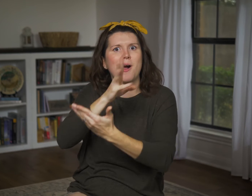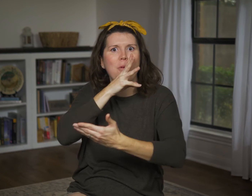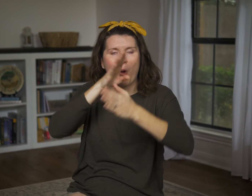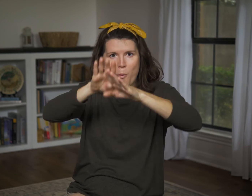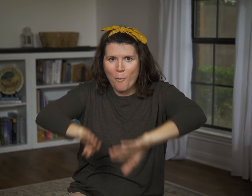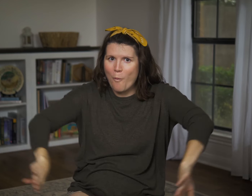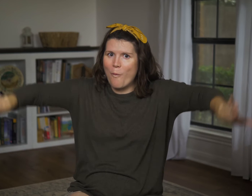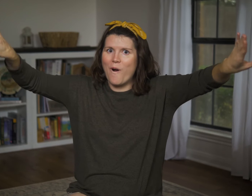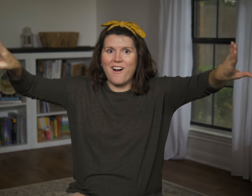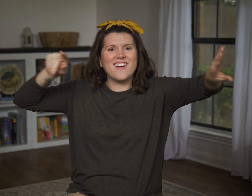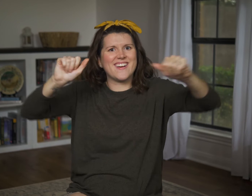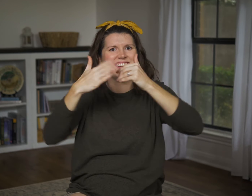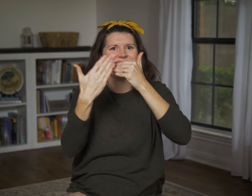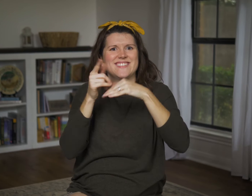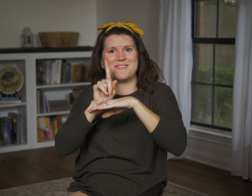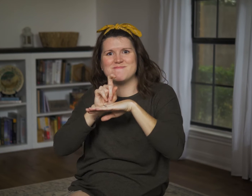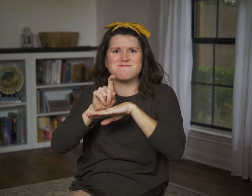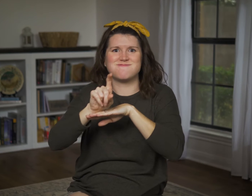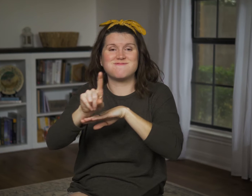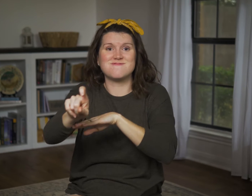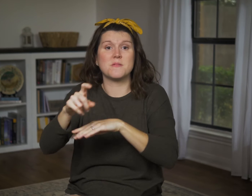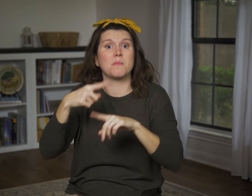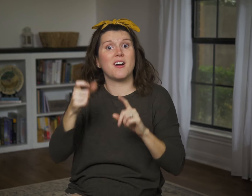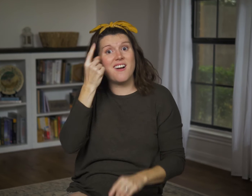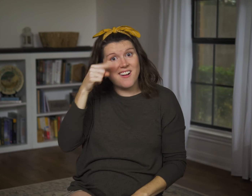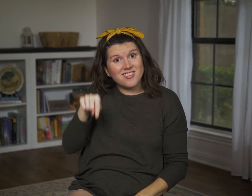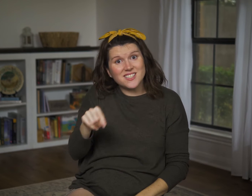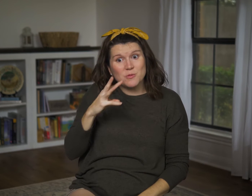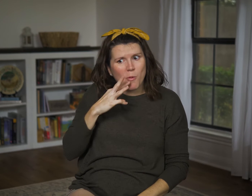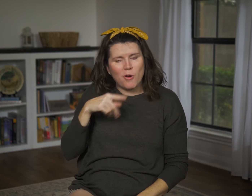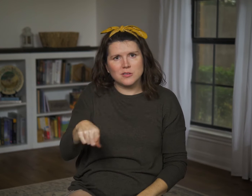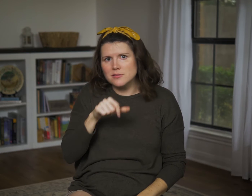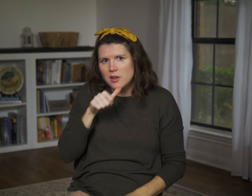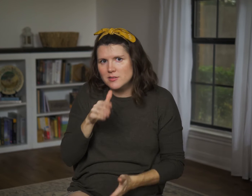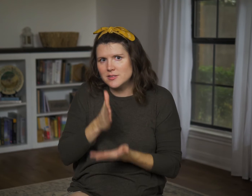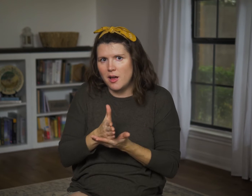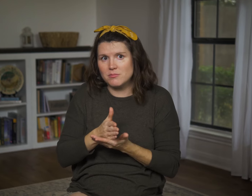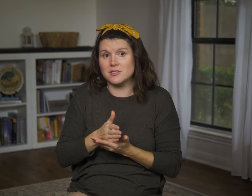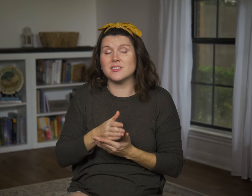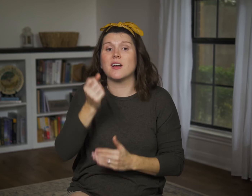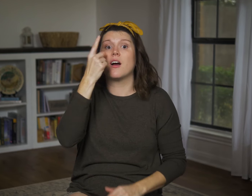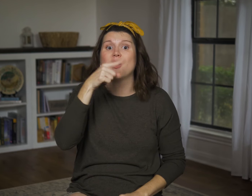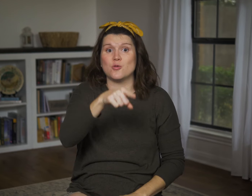God stopped the water before they entered.